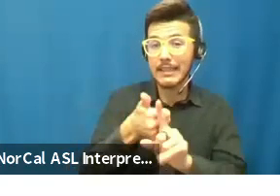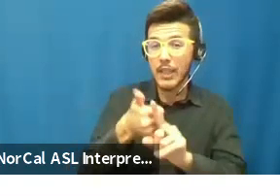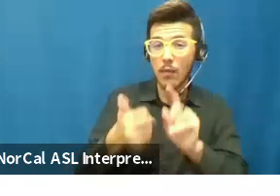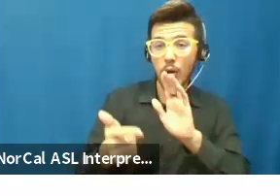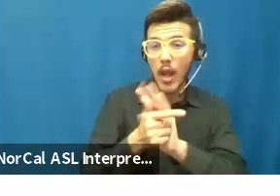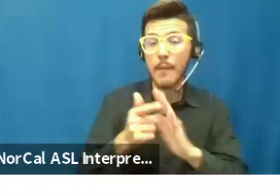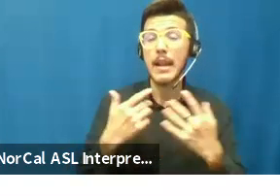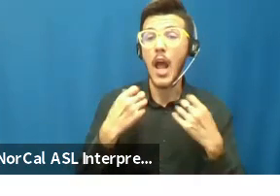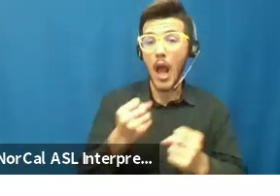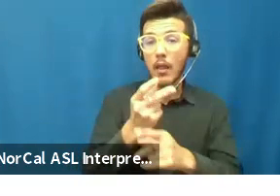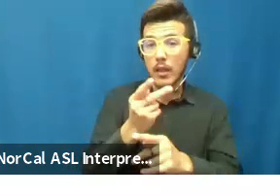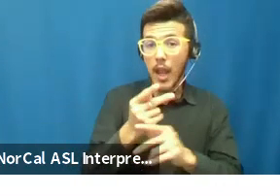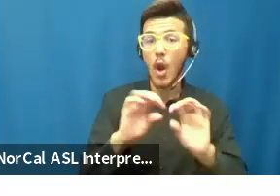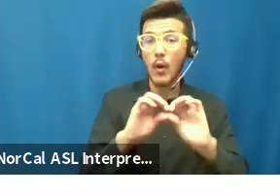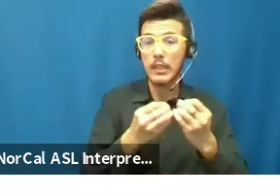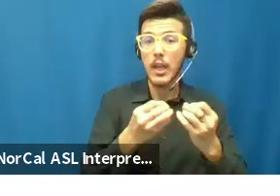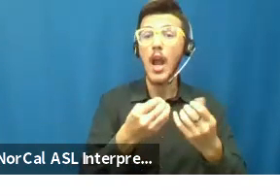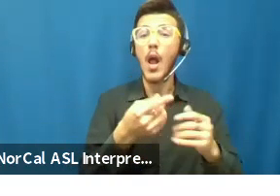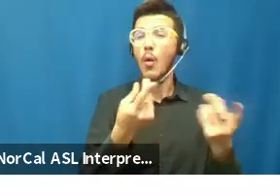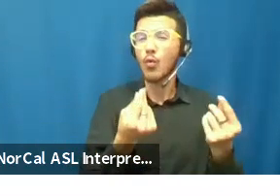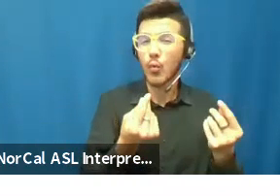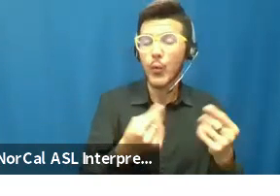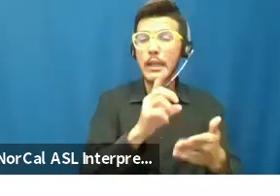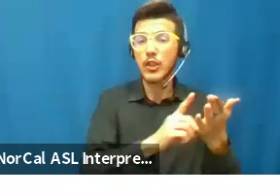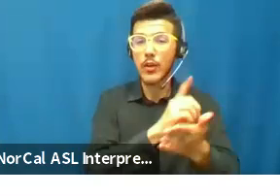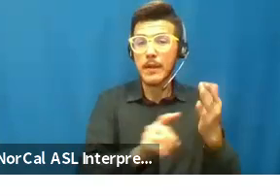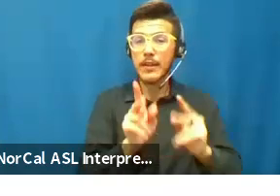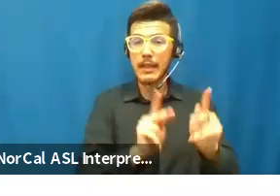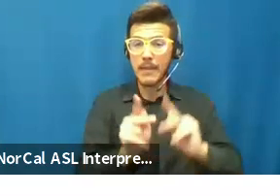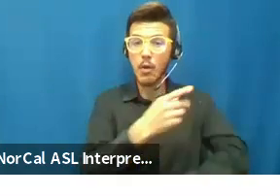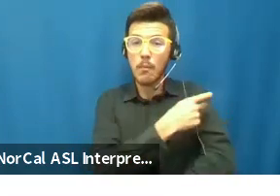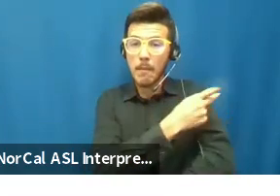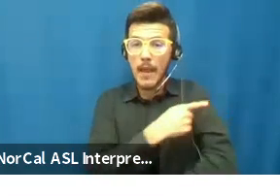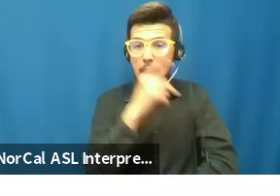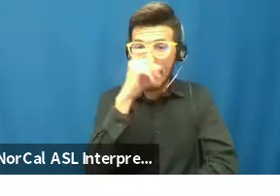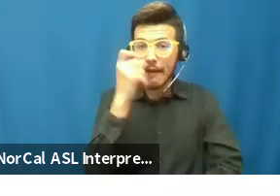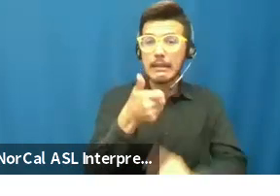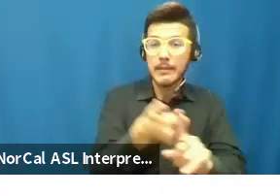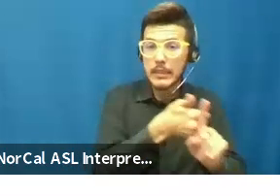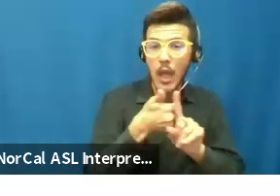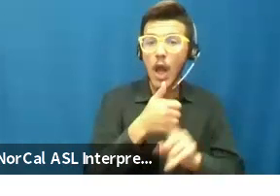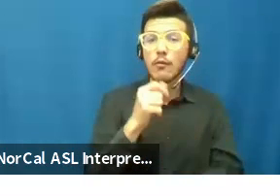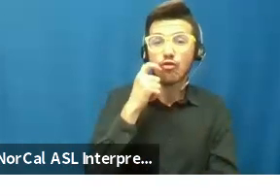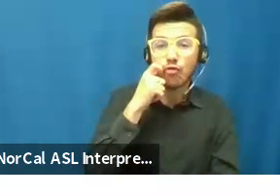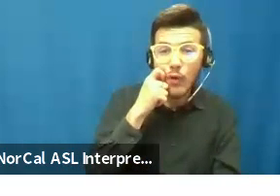organizations from discriminating against patients based on race, color, national origin, sex, age,